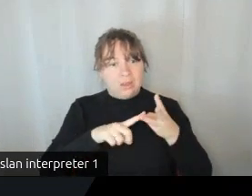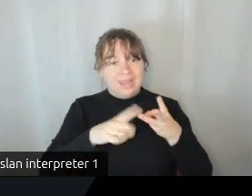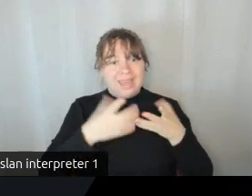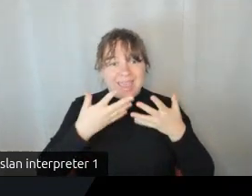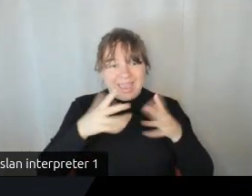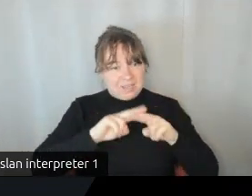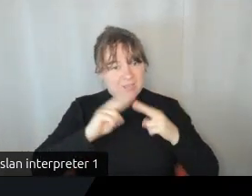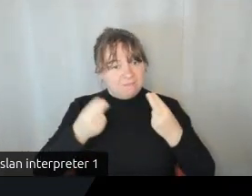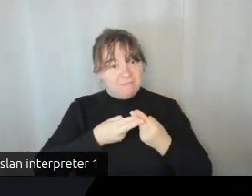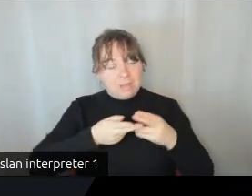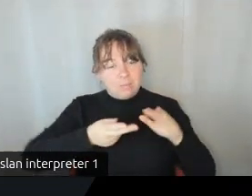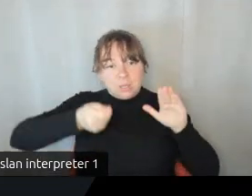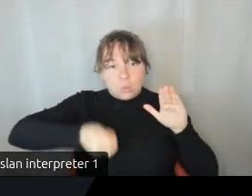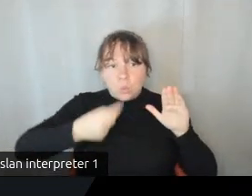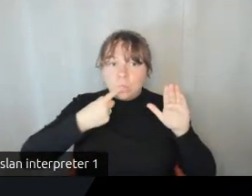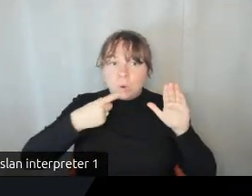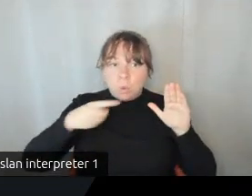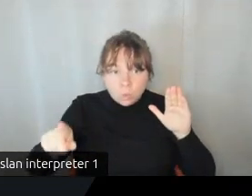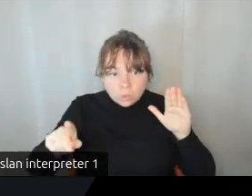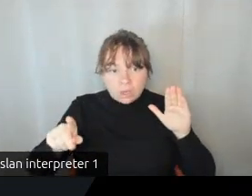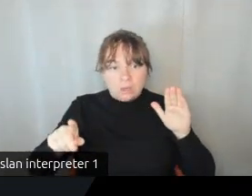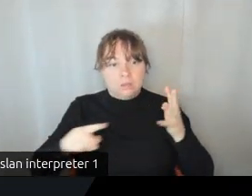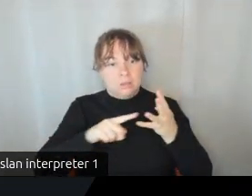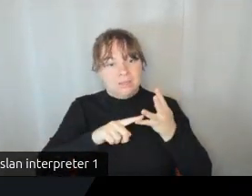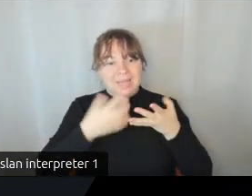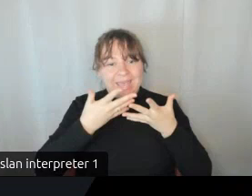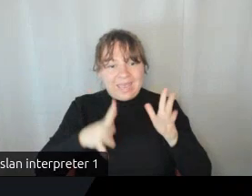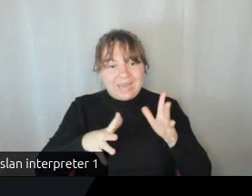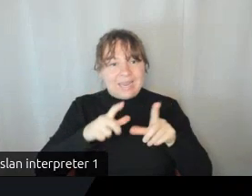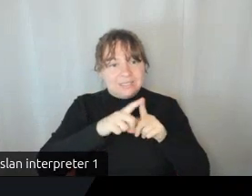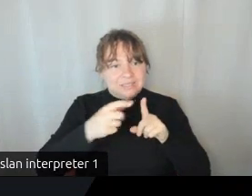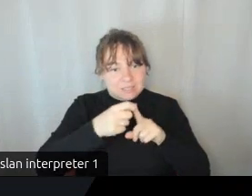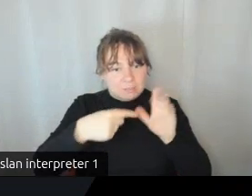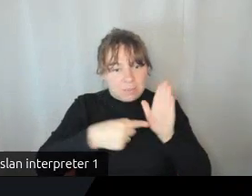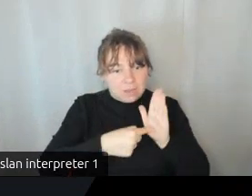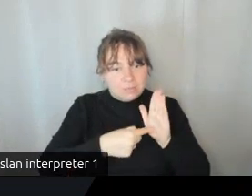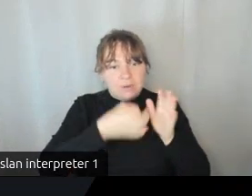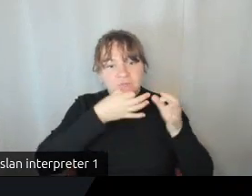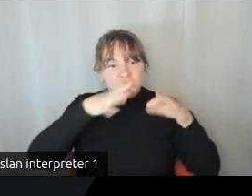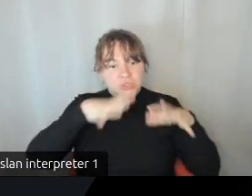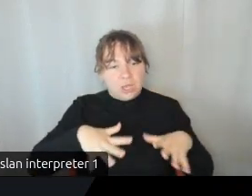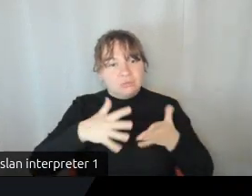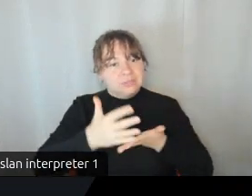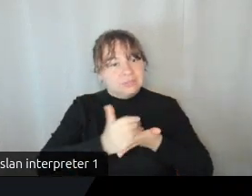so for example, consent orders, any Department of child safety letters or involvement. Now, if